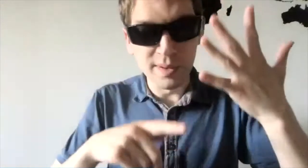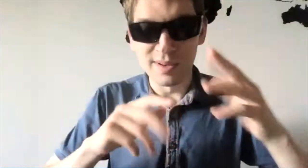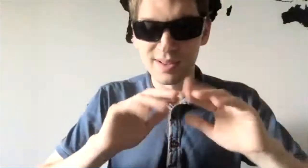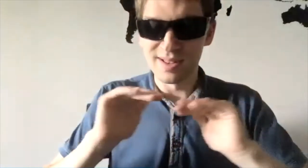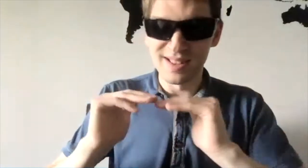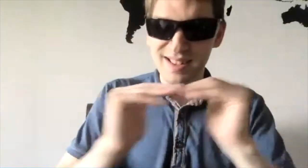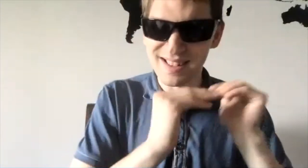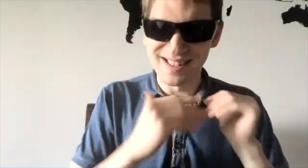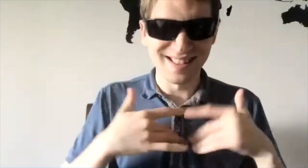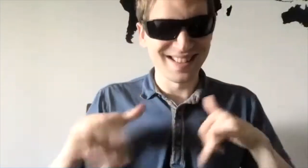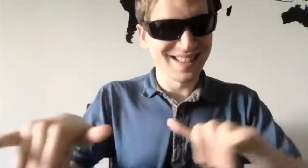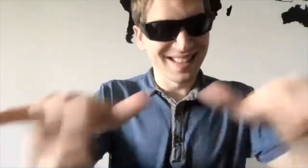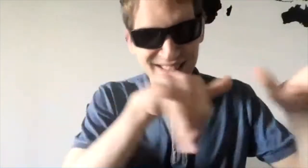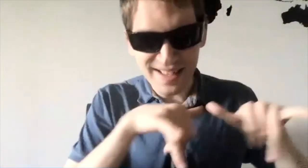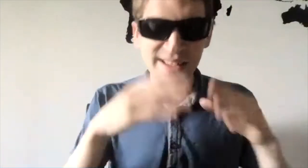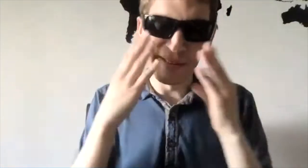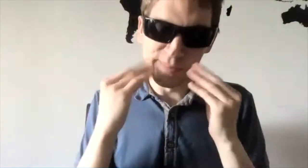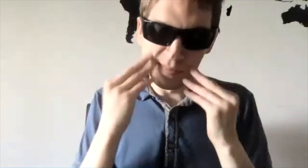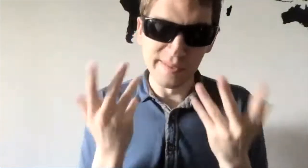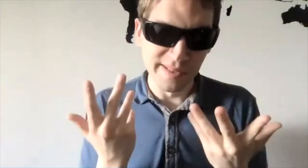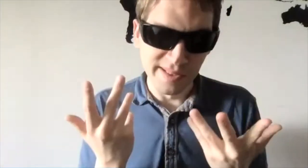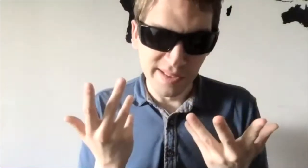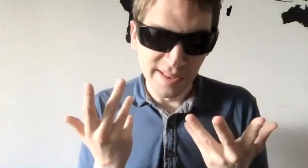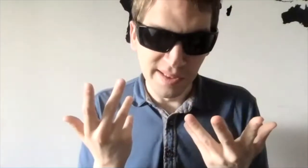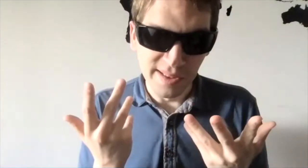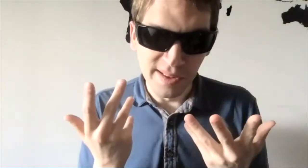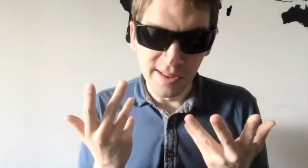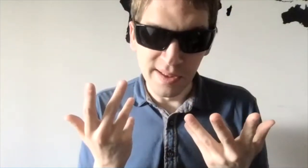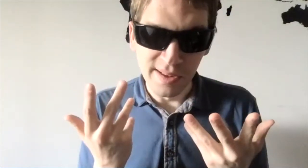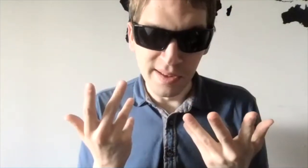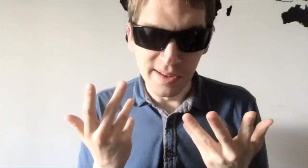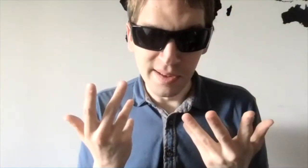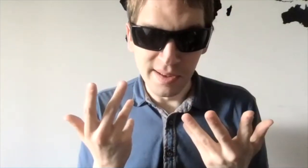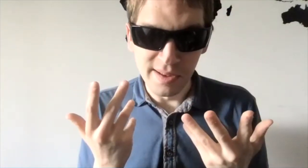be inclusive for all. The doors open. They're all on one floor. They're all accessible. So that's